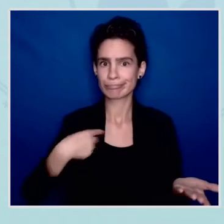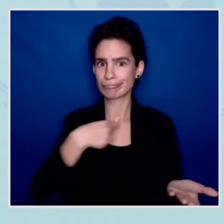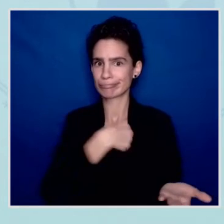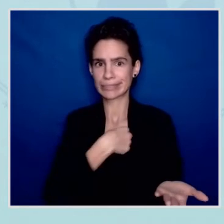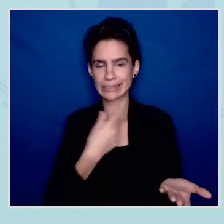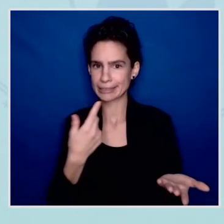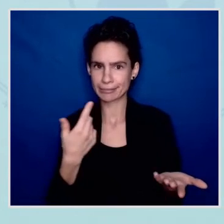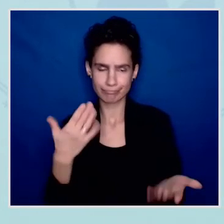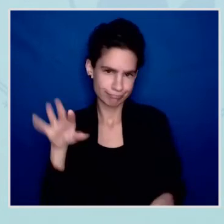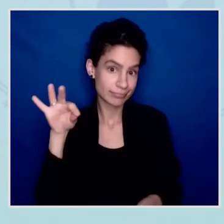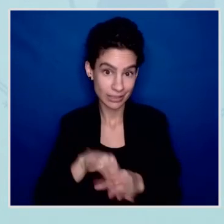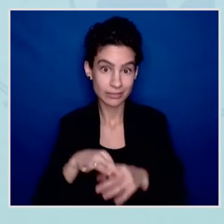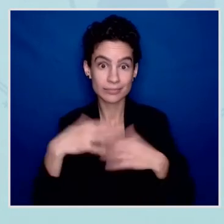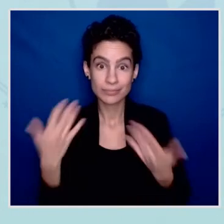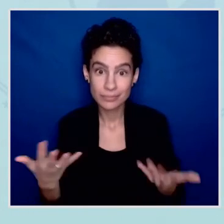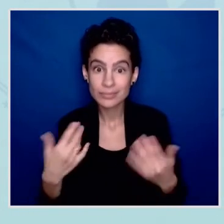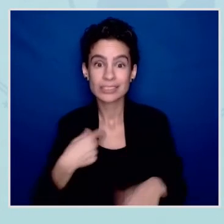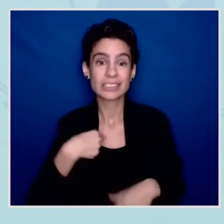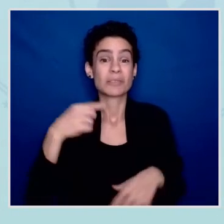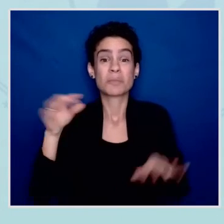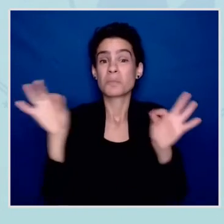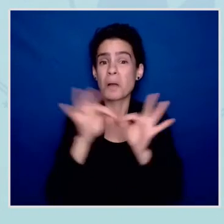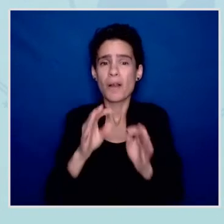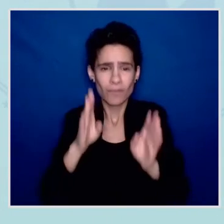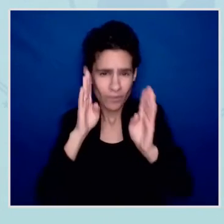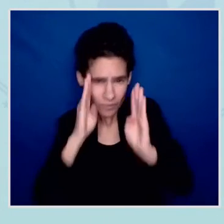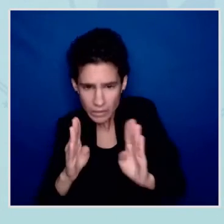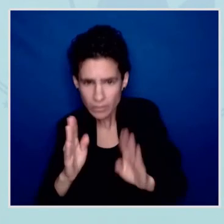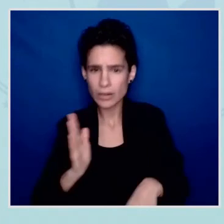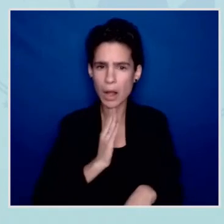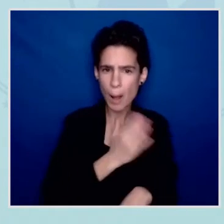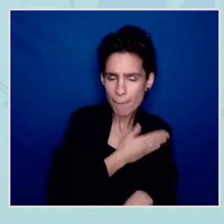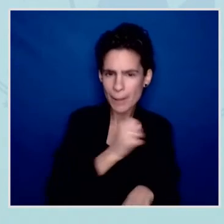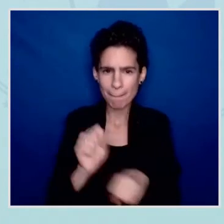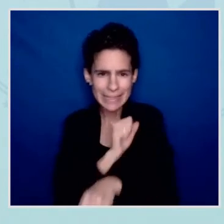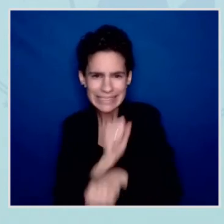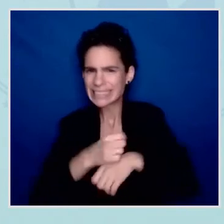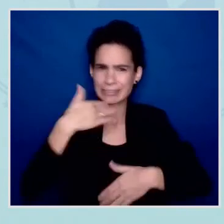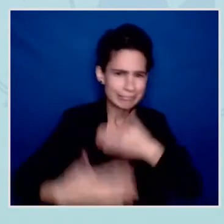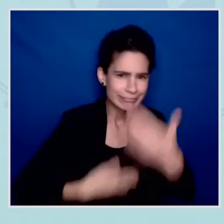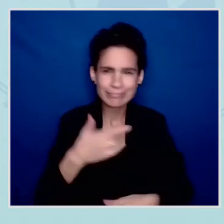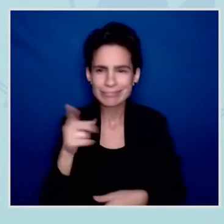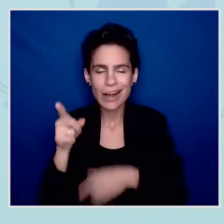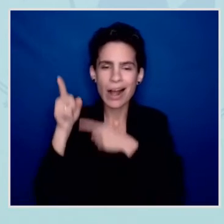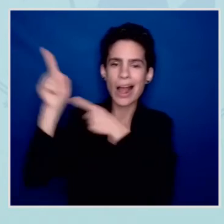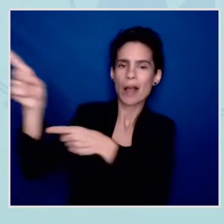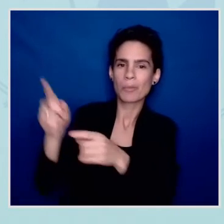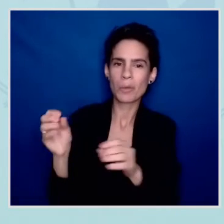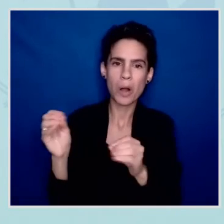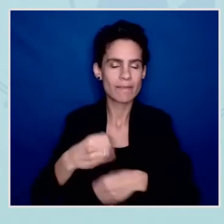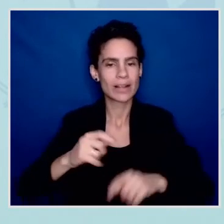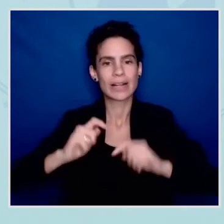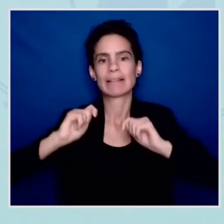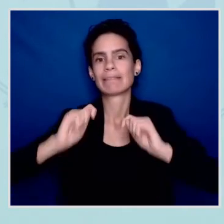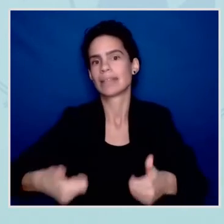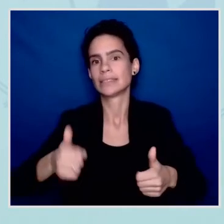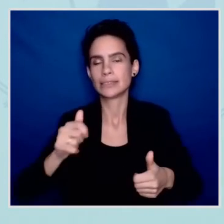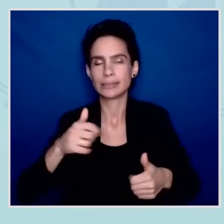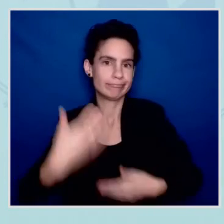93-6 TO CONFIRM THAT WE SHOULD BE SWORN IN, WE WERE DULY